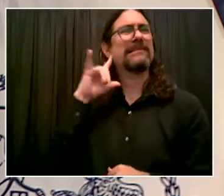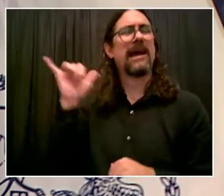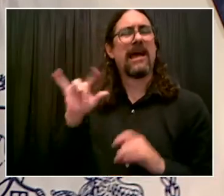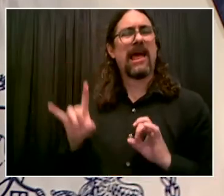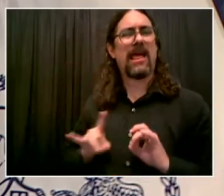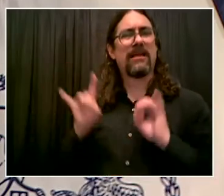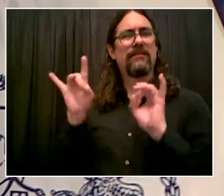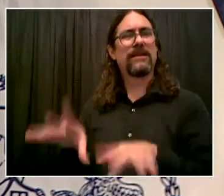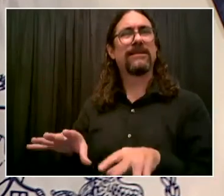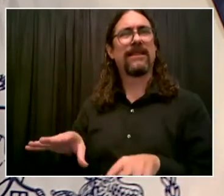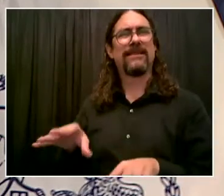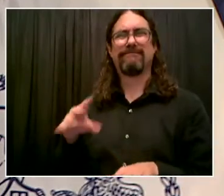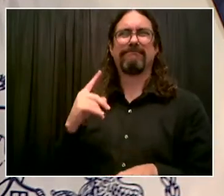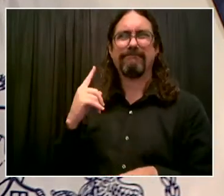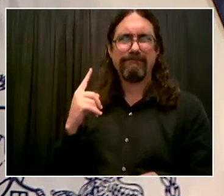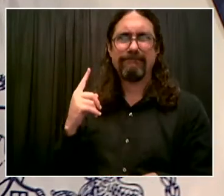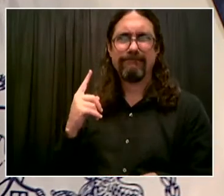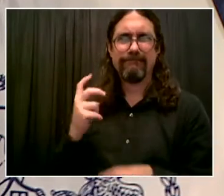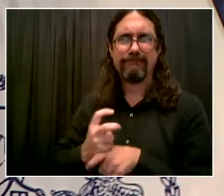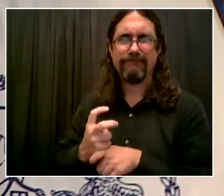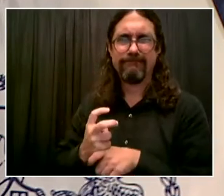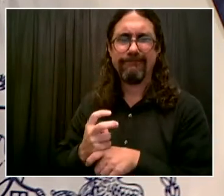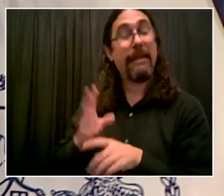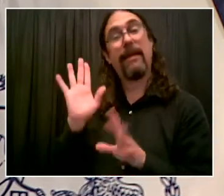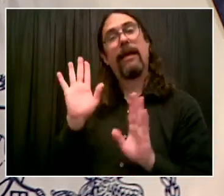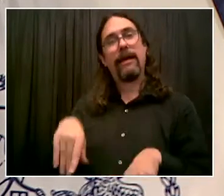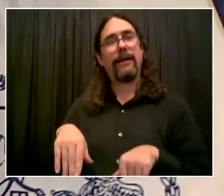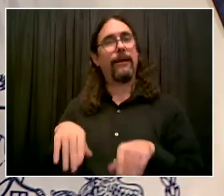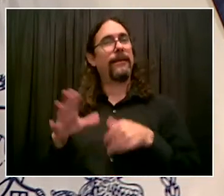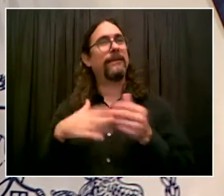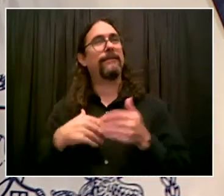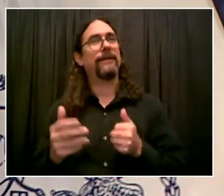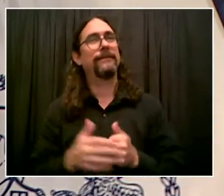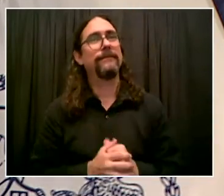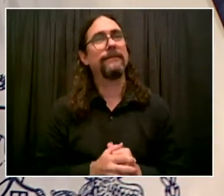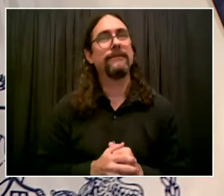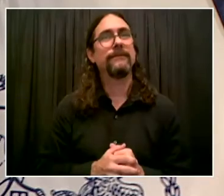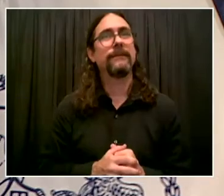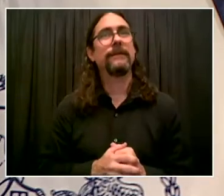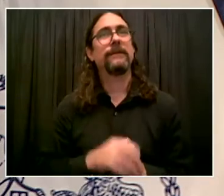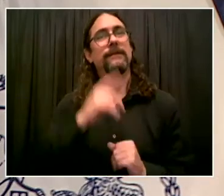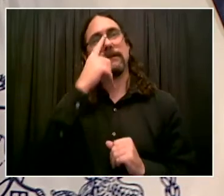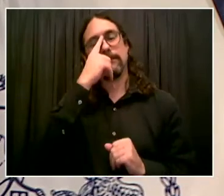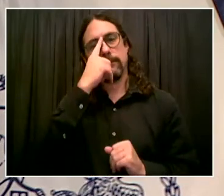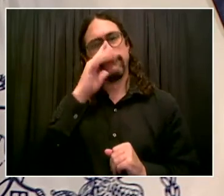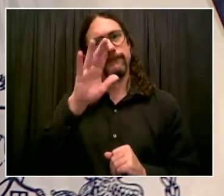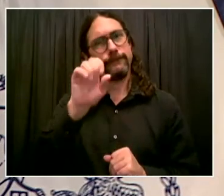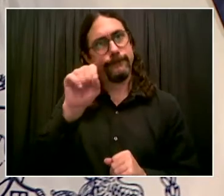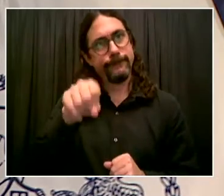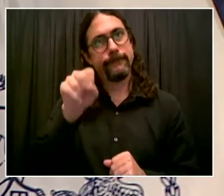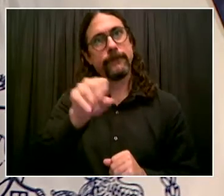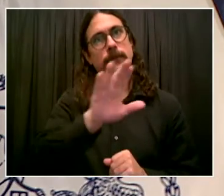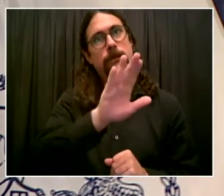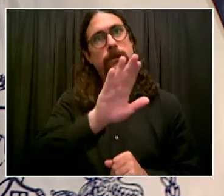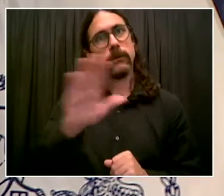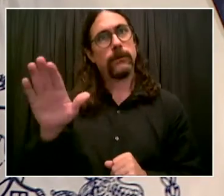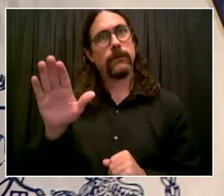TRANSLATION THERE FOR SEAN. IT IS A GREAT, GREAT MESSAGE.